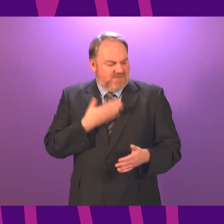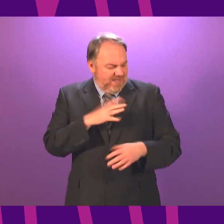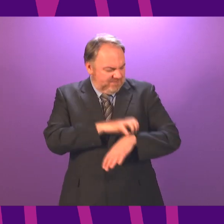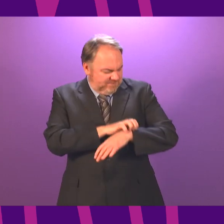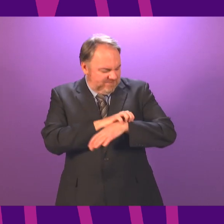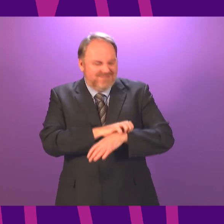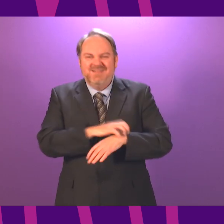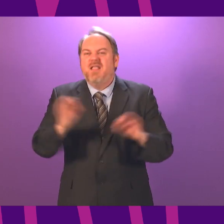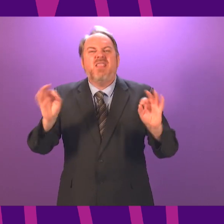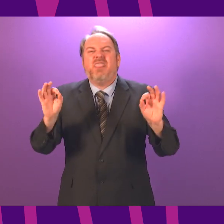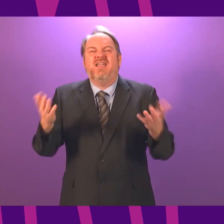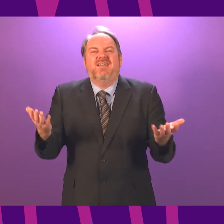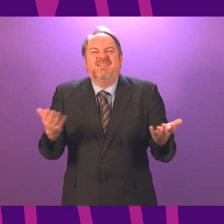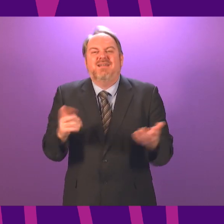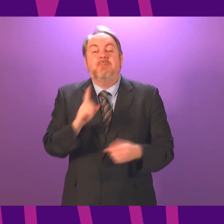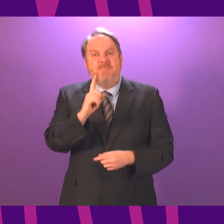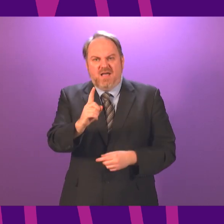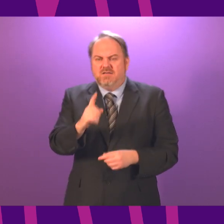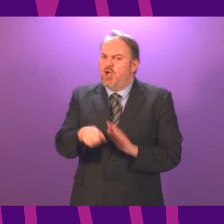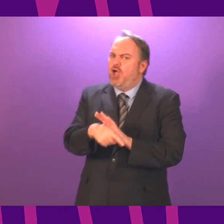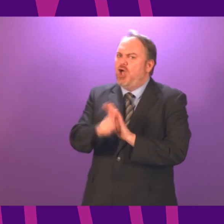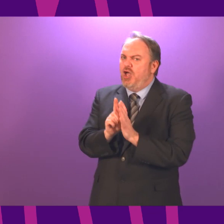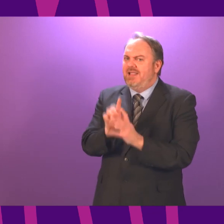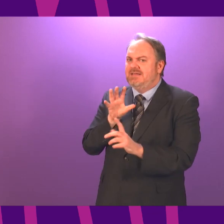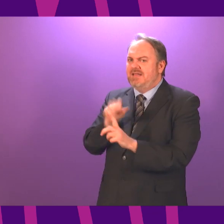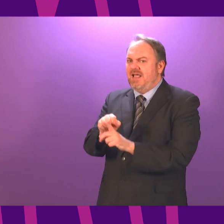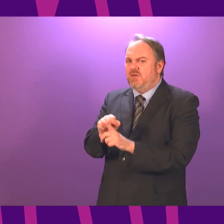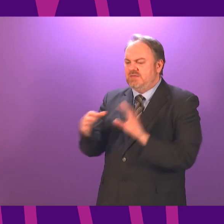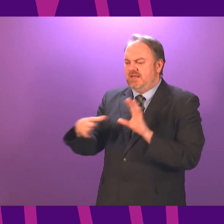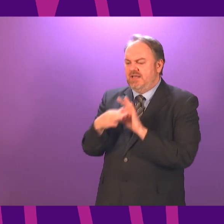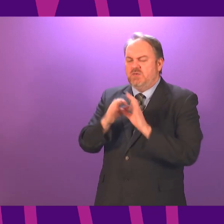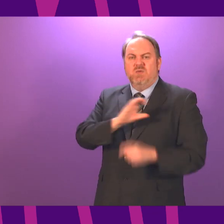the case of cancer, early diagnosis is absolutely crucial in improving a patient’s chance of